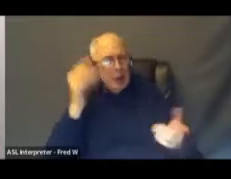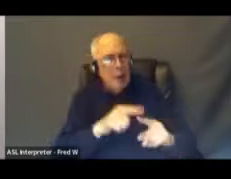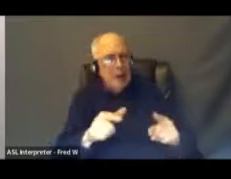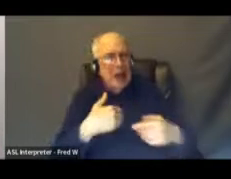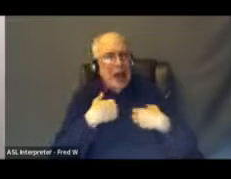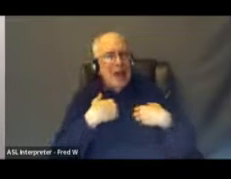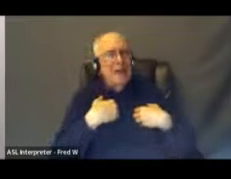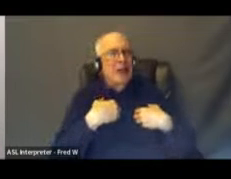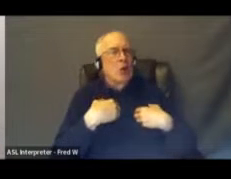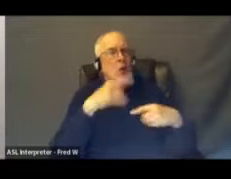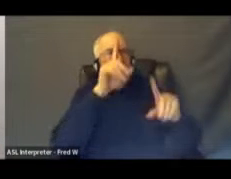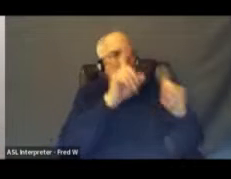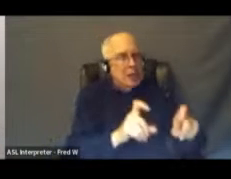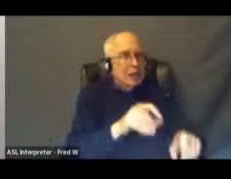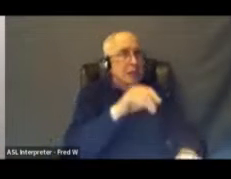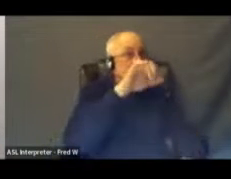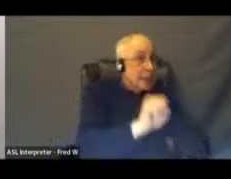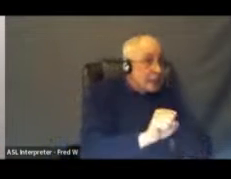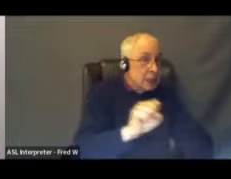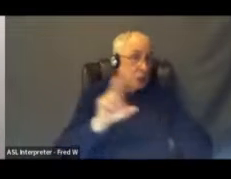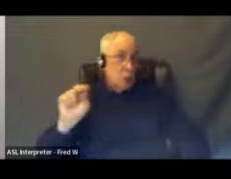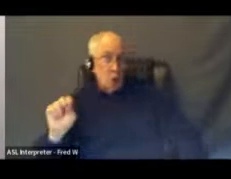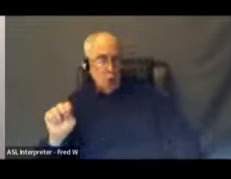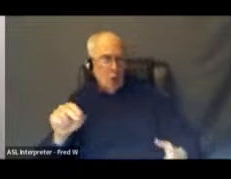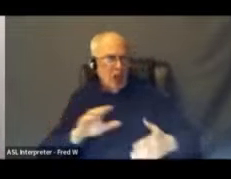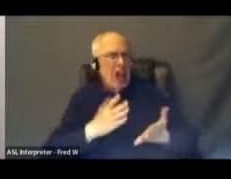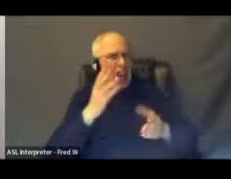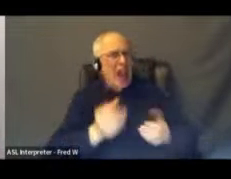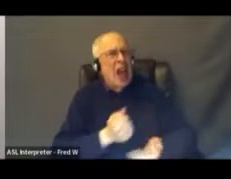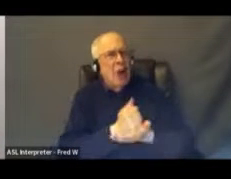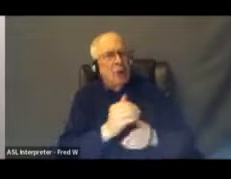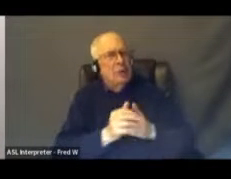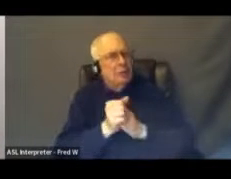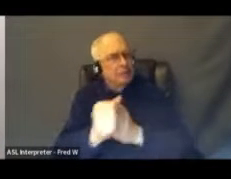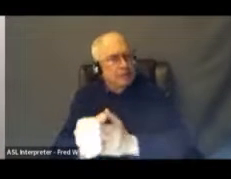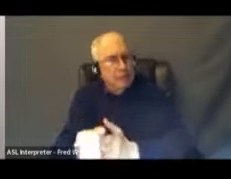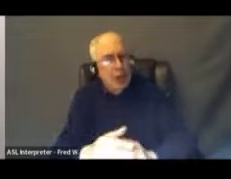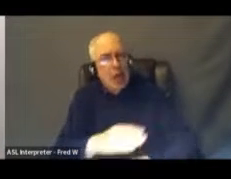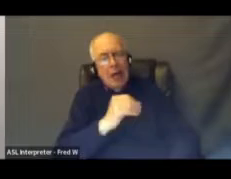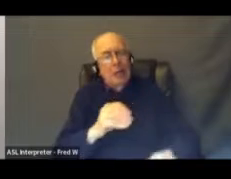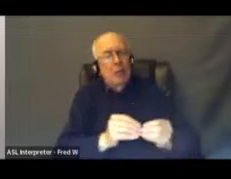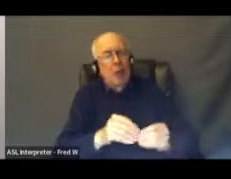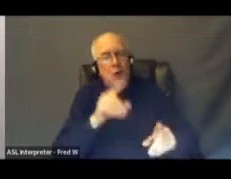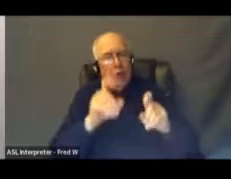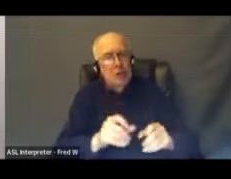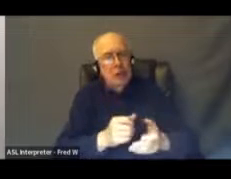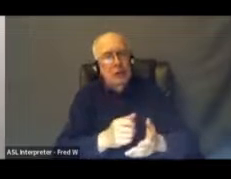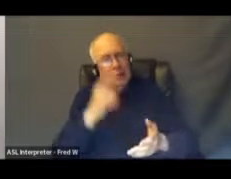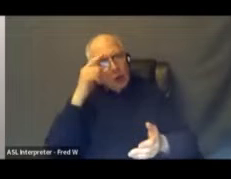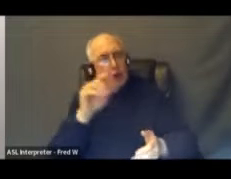questions. And then additional questions to confirm details of age, loss of consciousness,